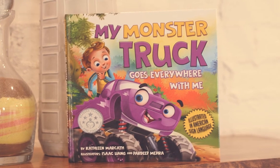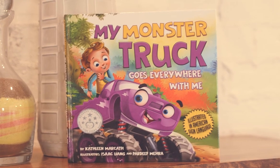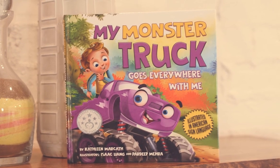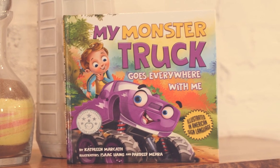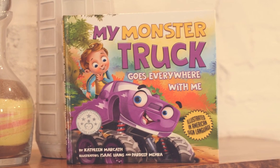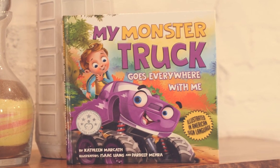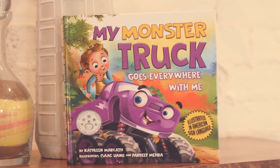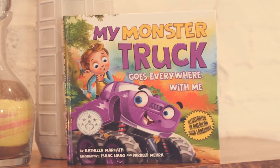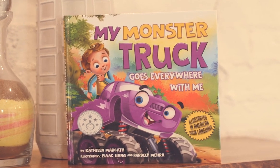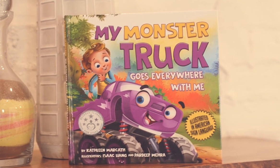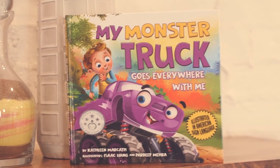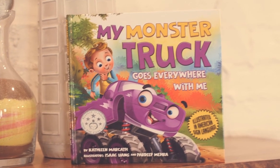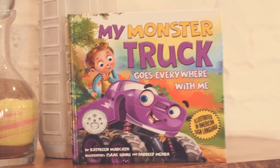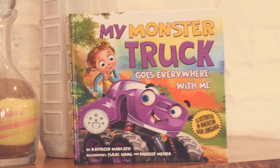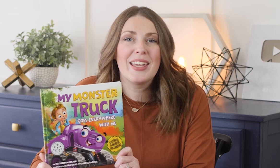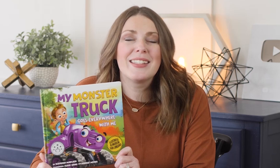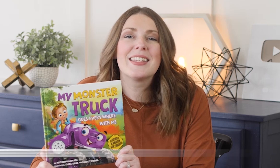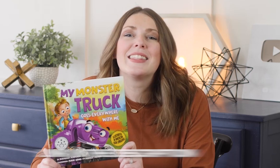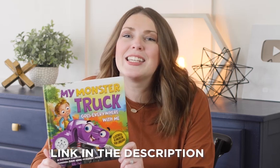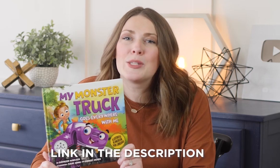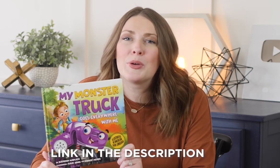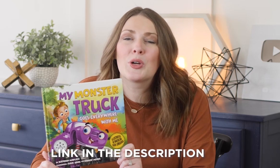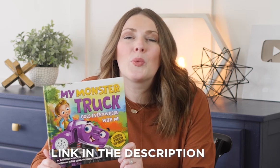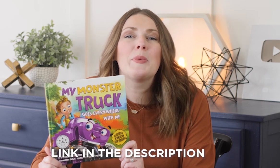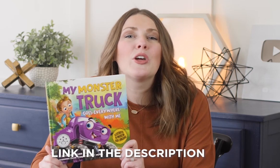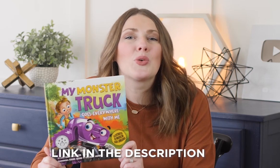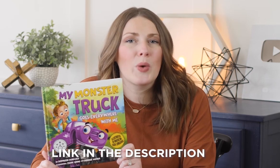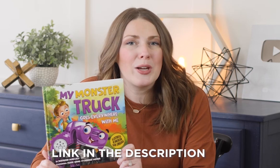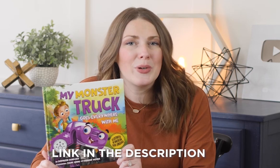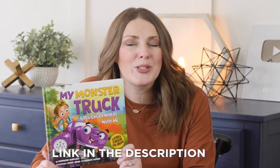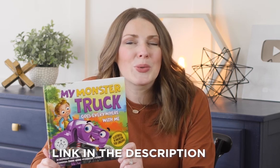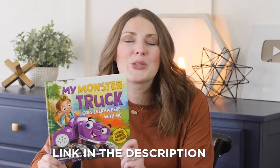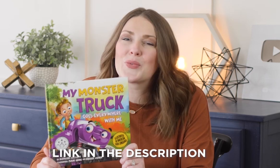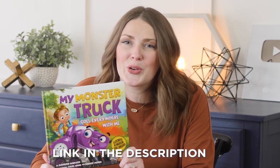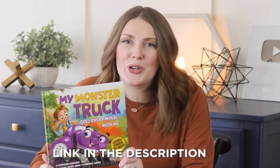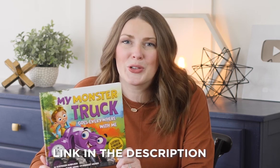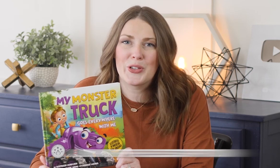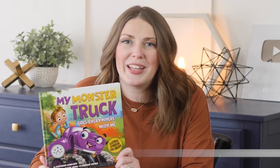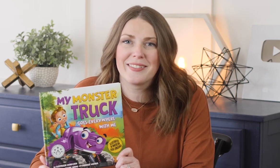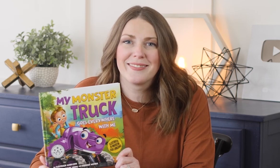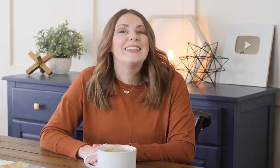you're learning how to sign with your kids, this book would be a great resource for your learning.